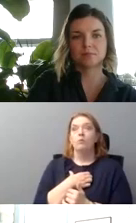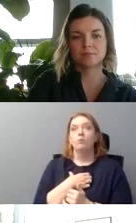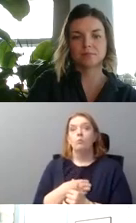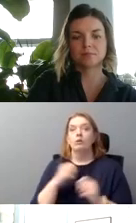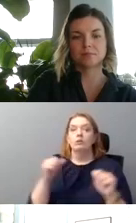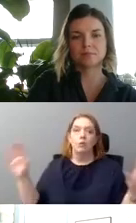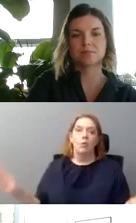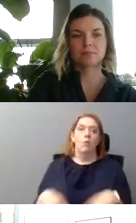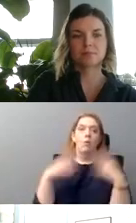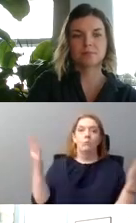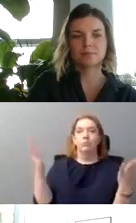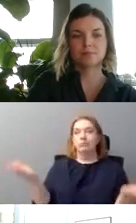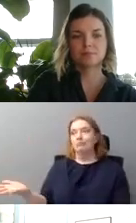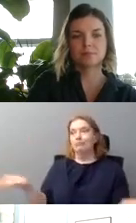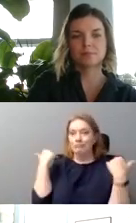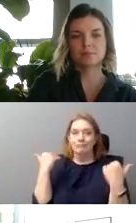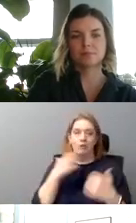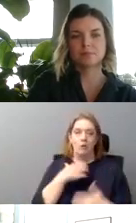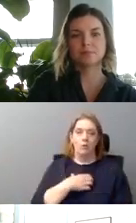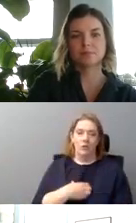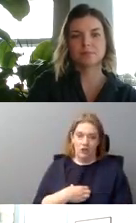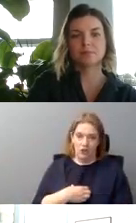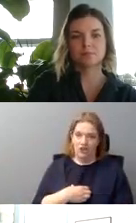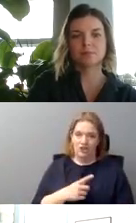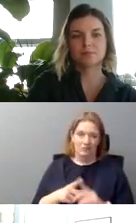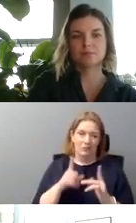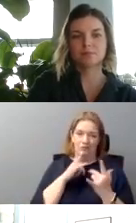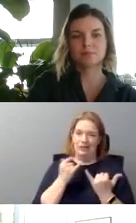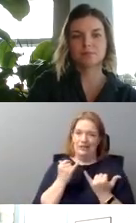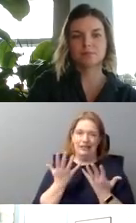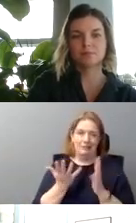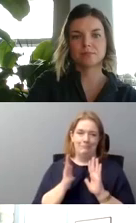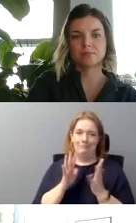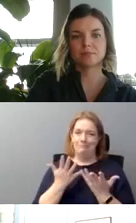have more people around, but there's just, we just have to have concerns about ventilation,